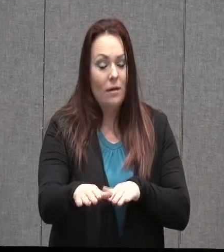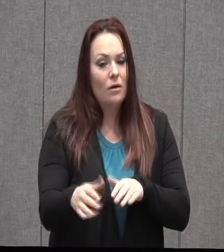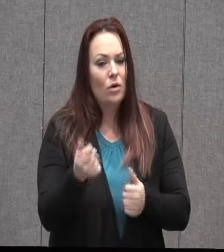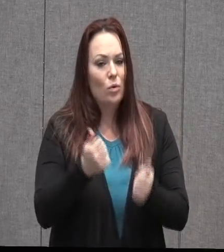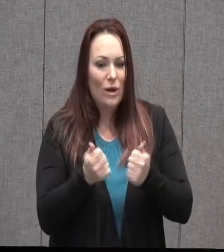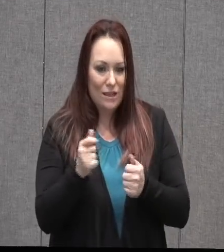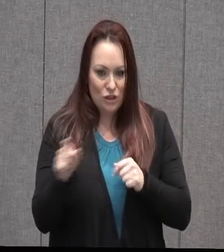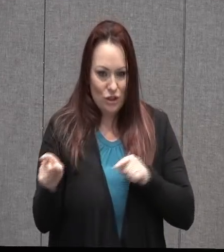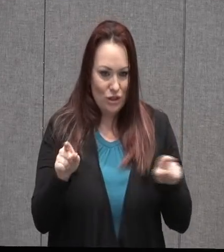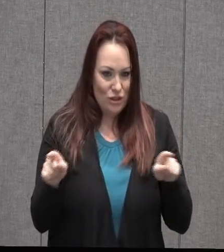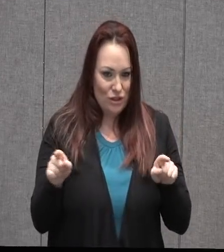What side does this go on?